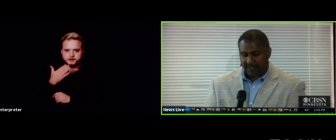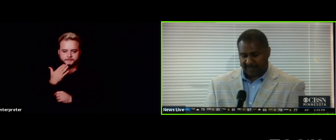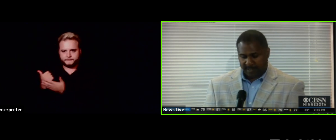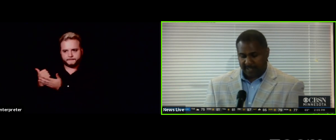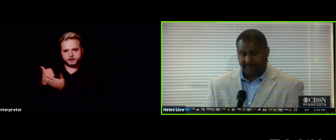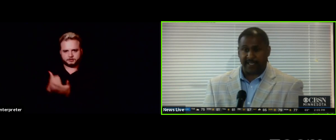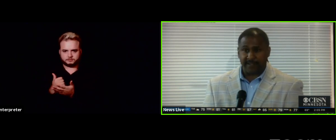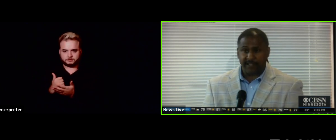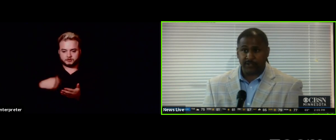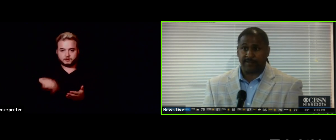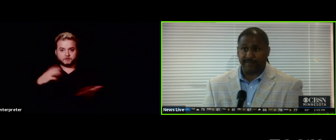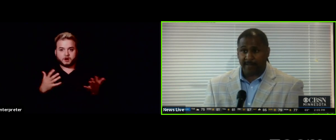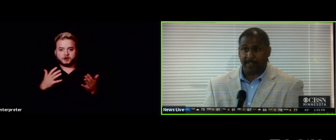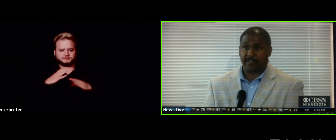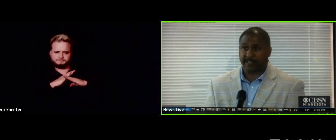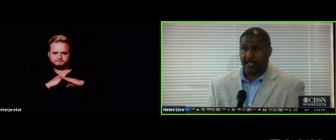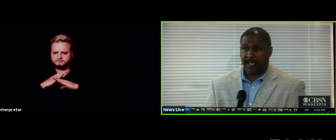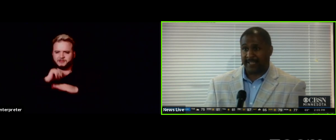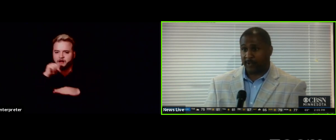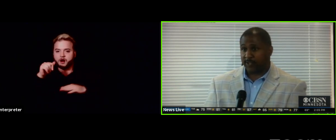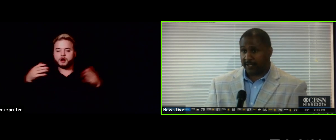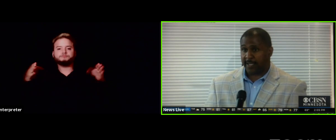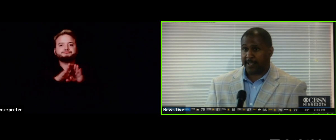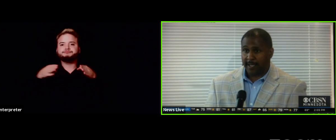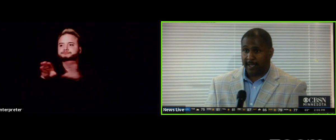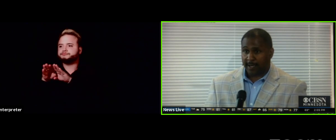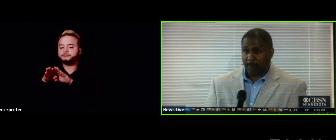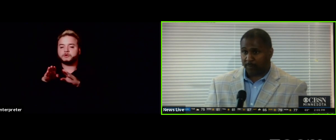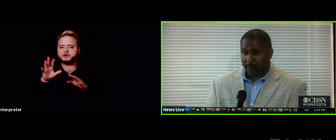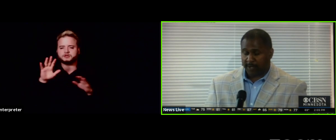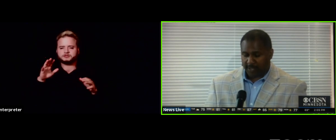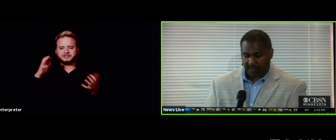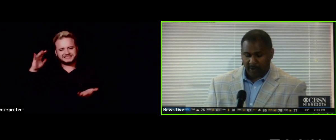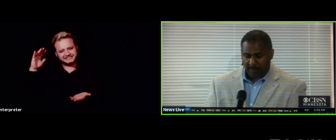stability for individuals and families like those here at West Broadway Crescent Apartments